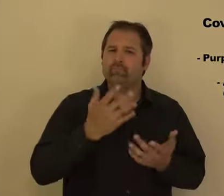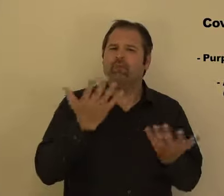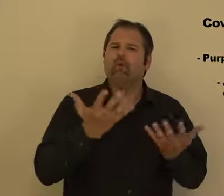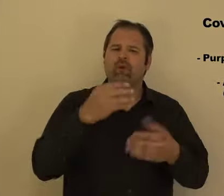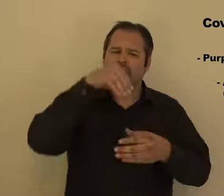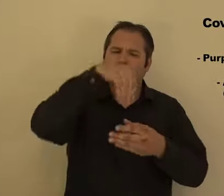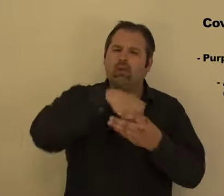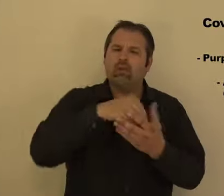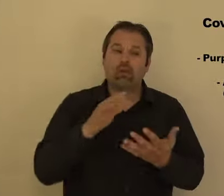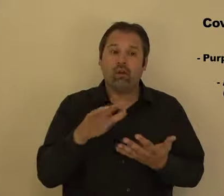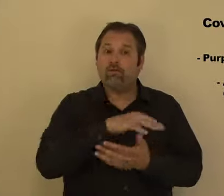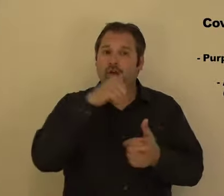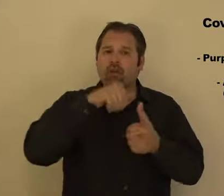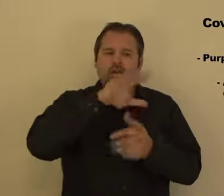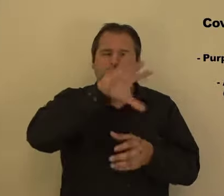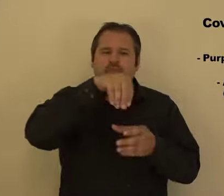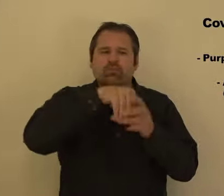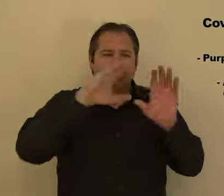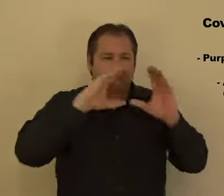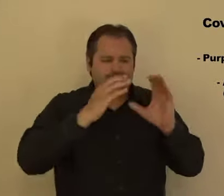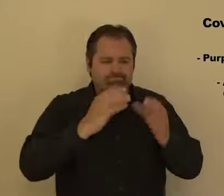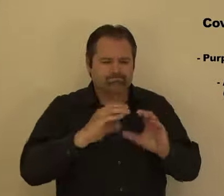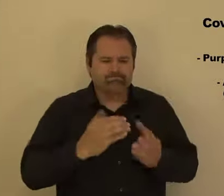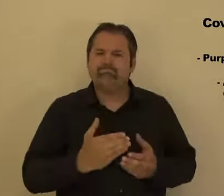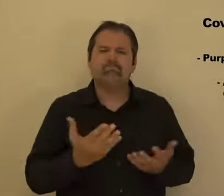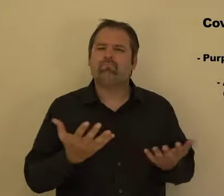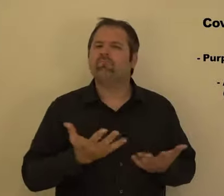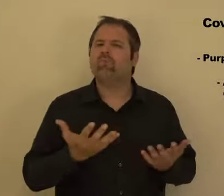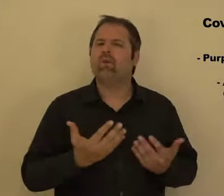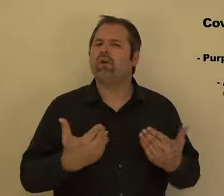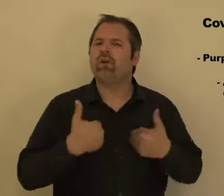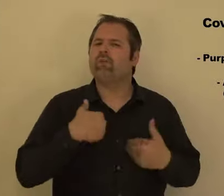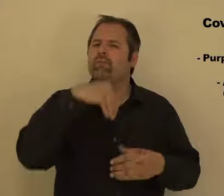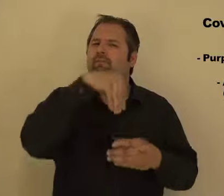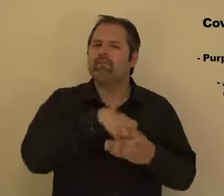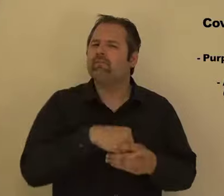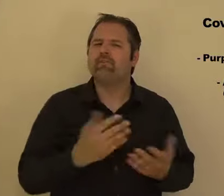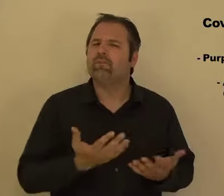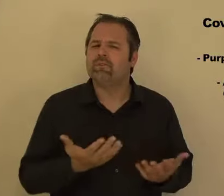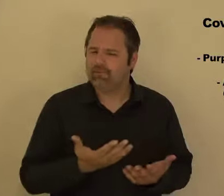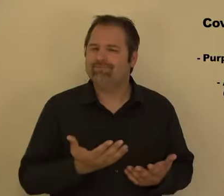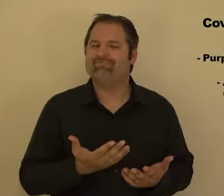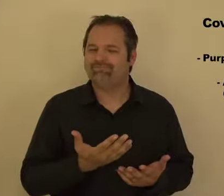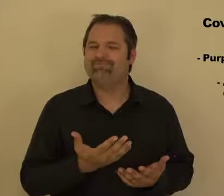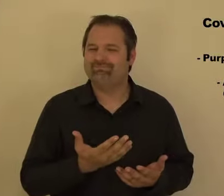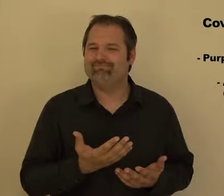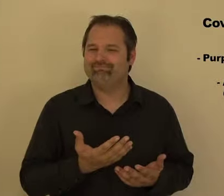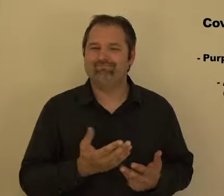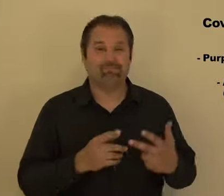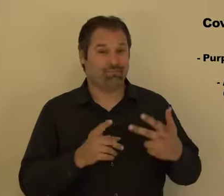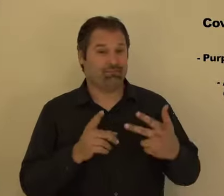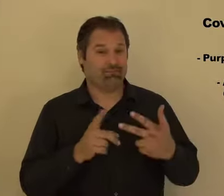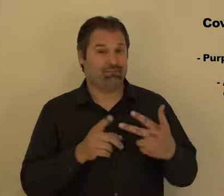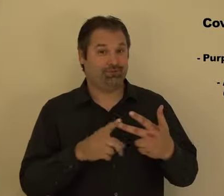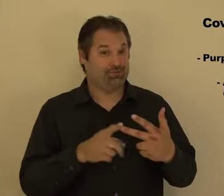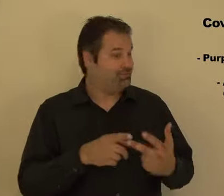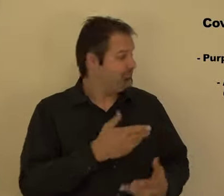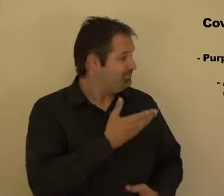And, third, the most common cover letter content.